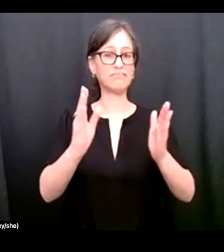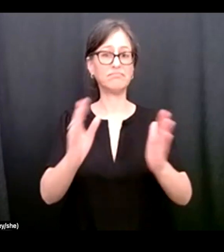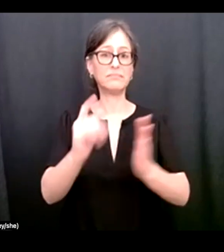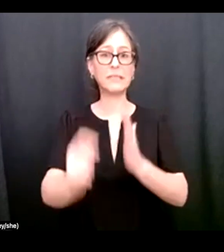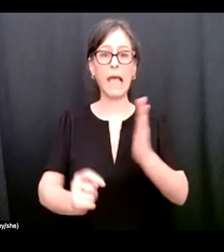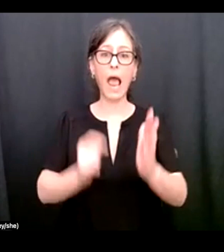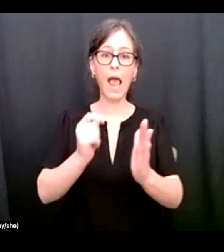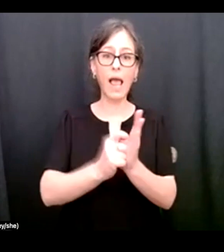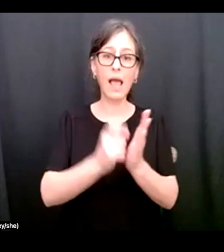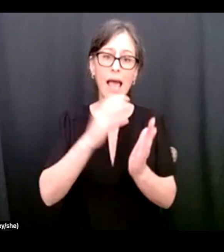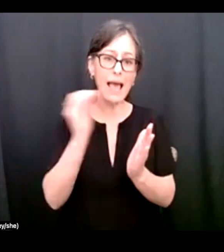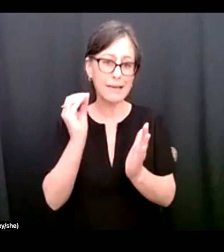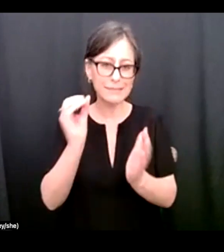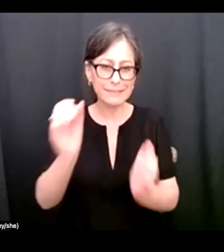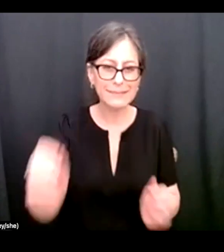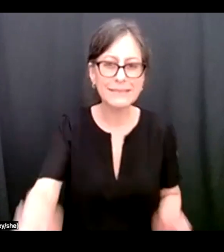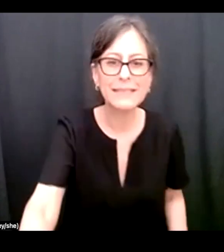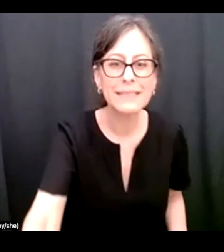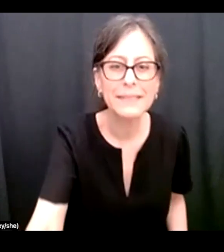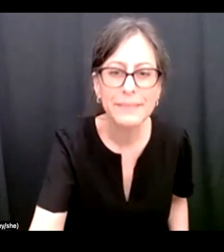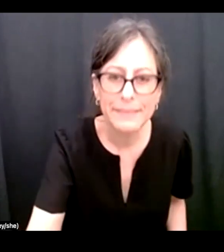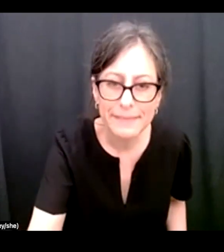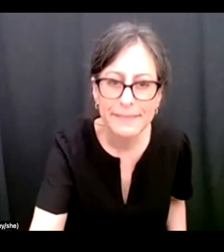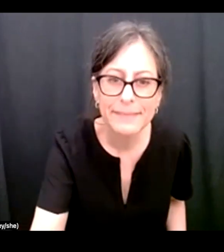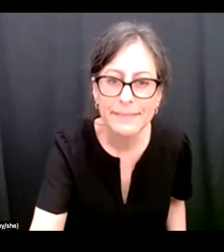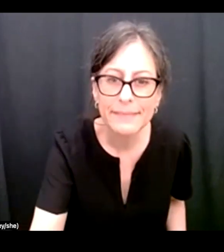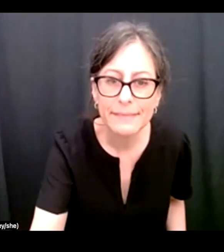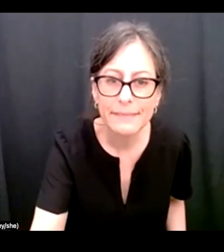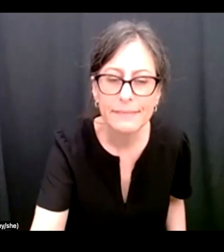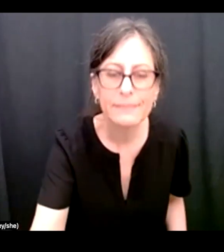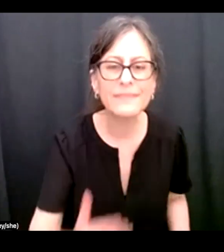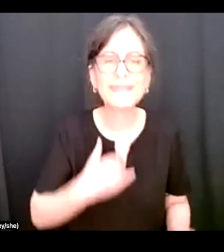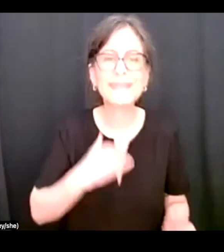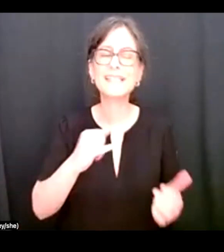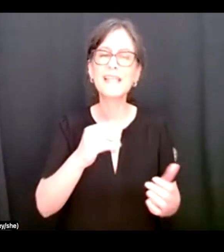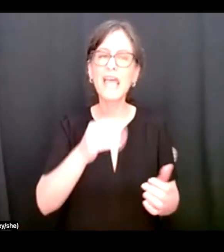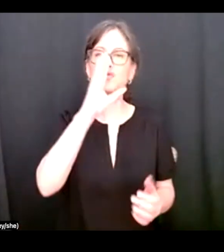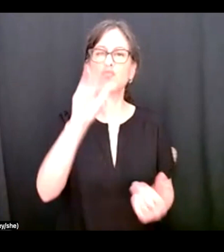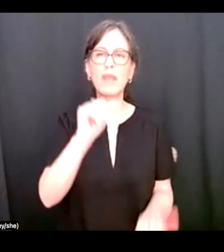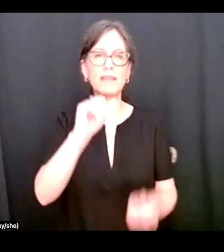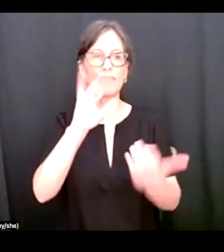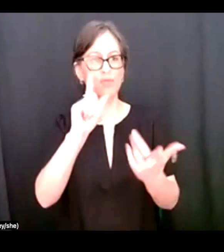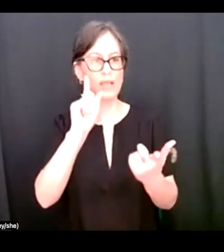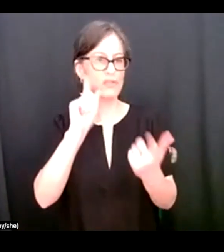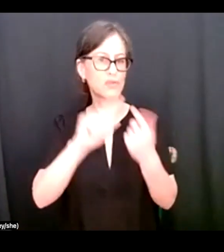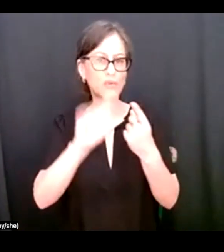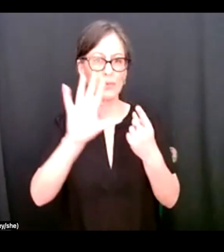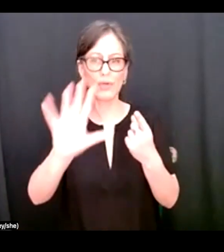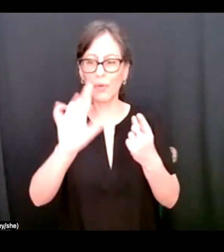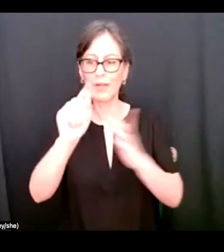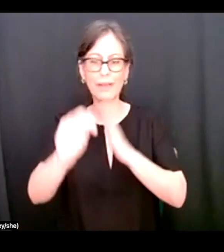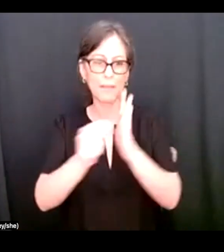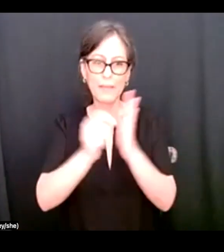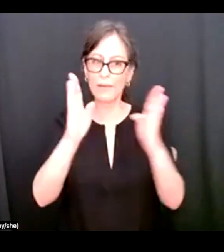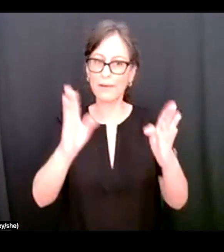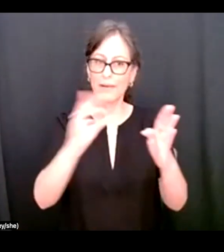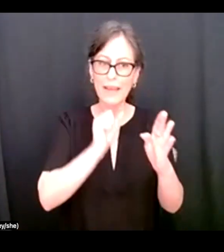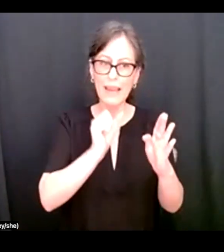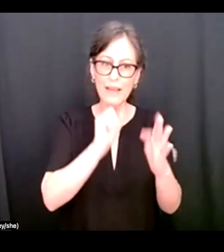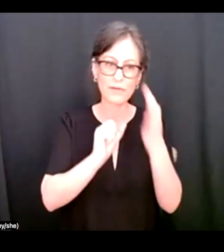And, and, and have it as a kind of direct address to your 20s or 30s or whatever, teens. And so